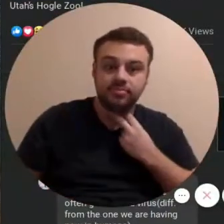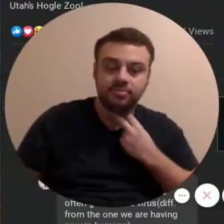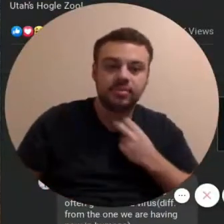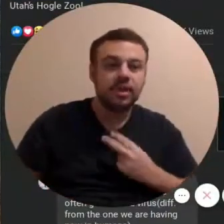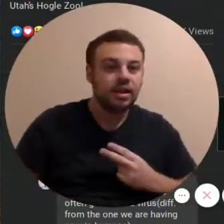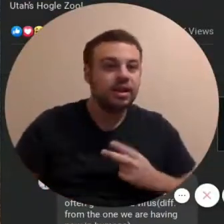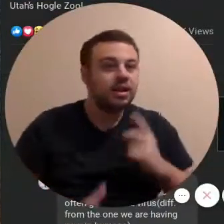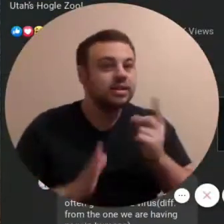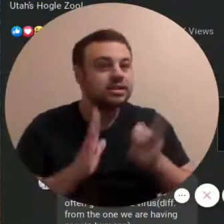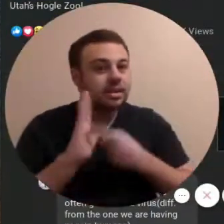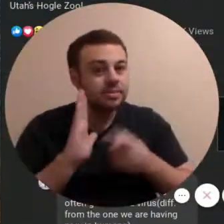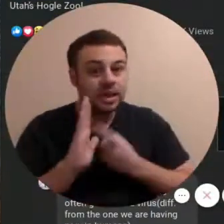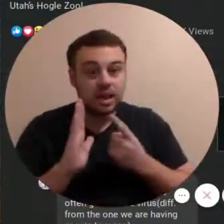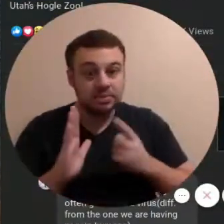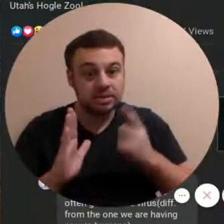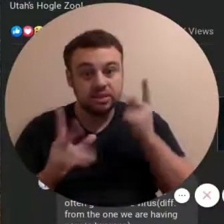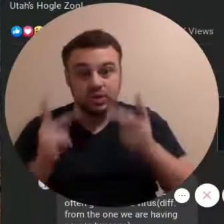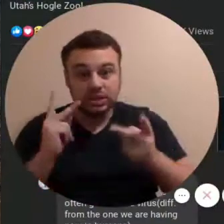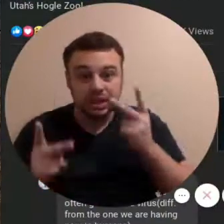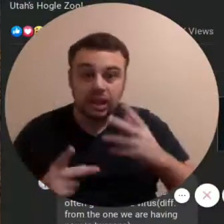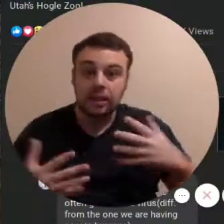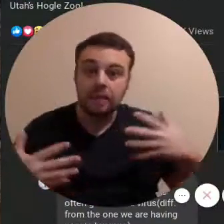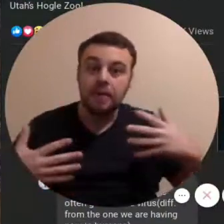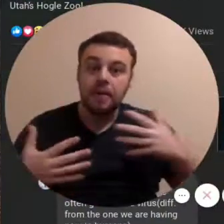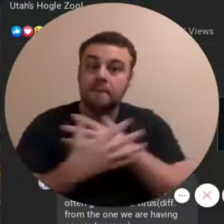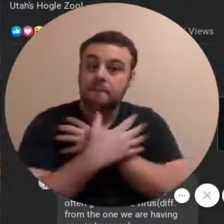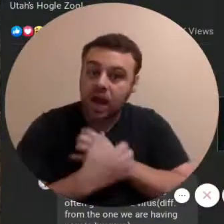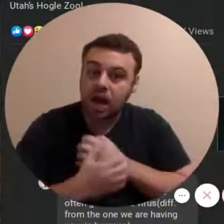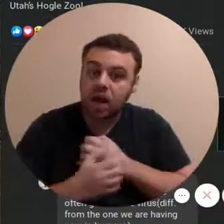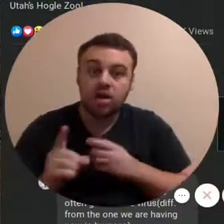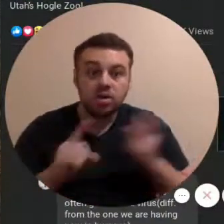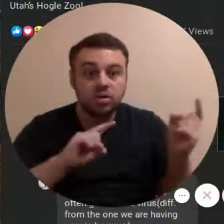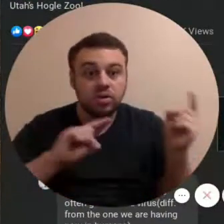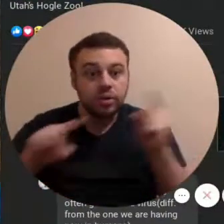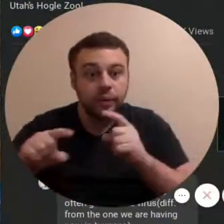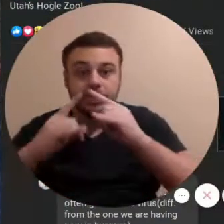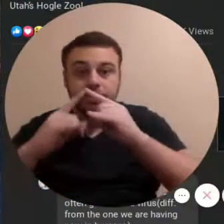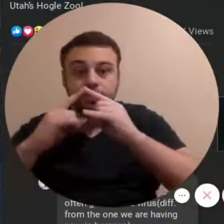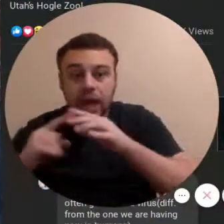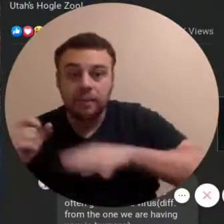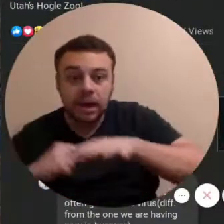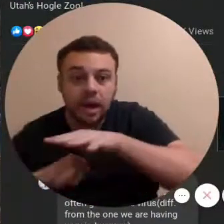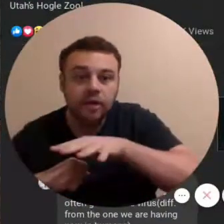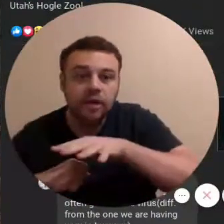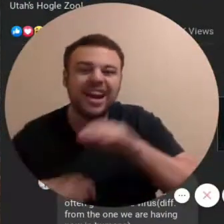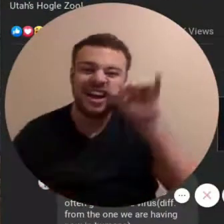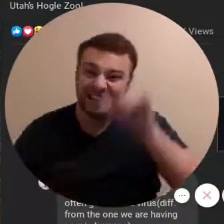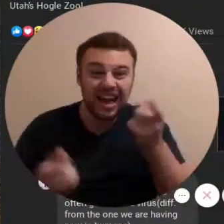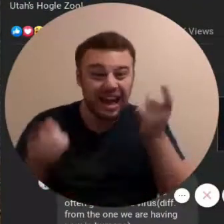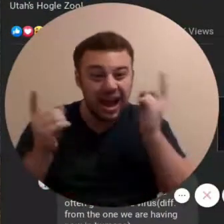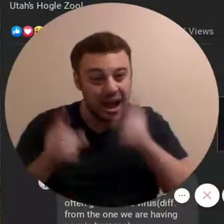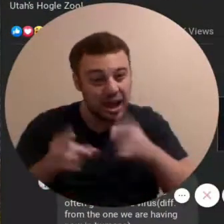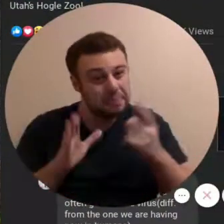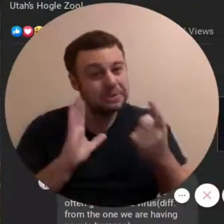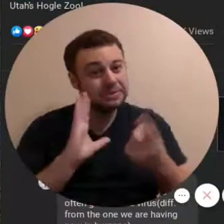cougar encounters. In fact we have a wonderful little cougar exhibit here. Tell us a little bit about that, Steph?